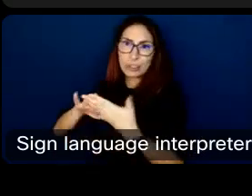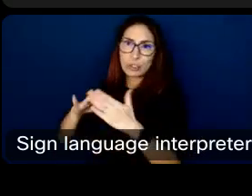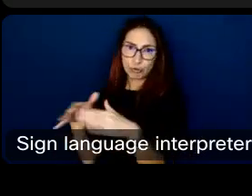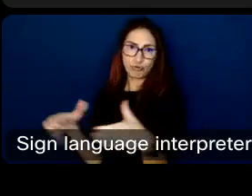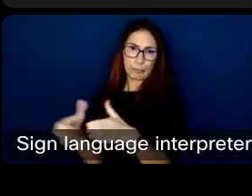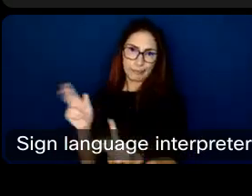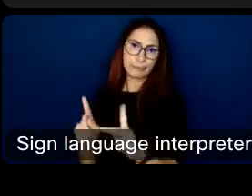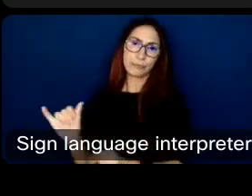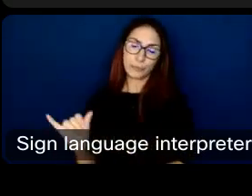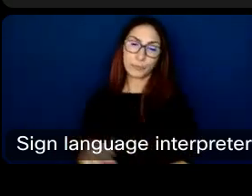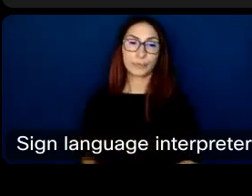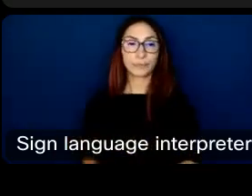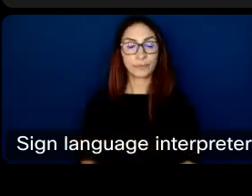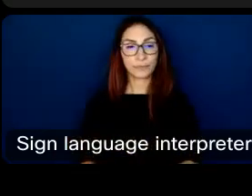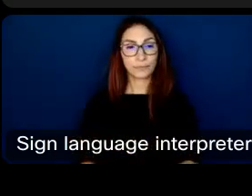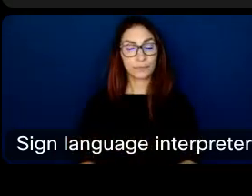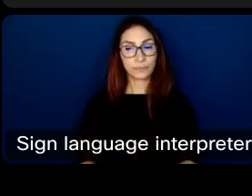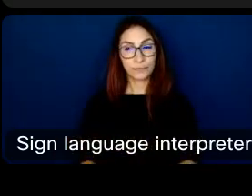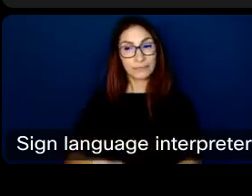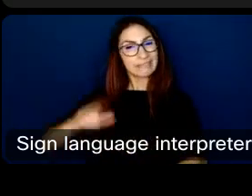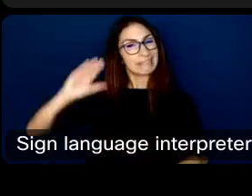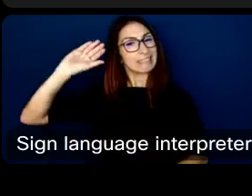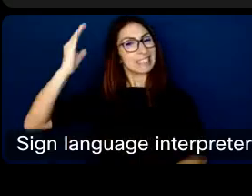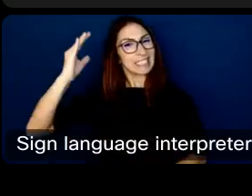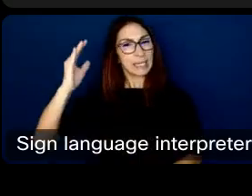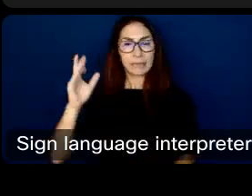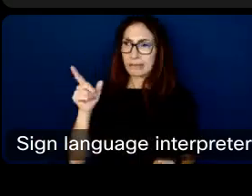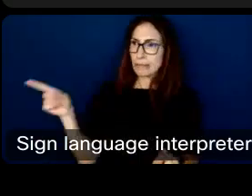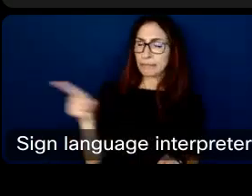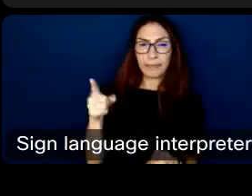need for long-term care, and community home and community